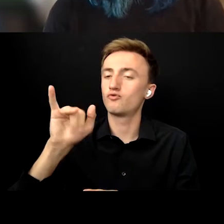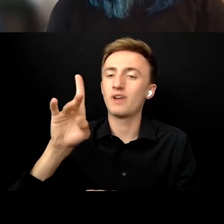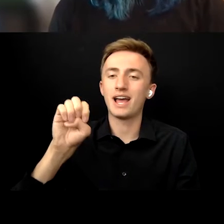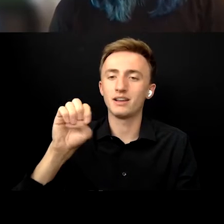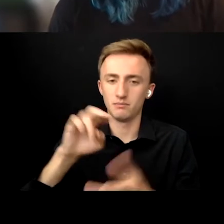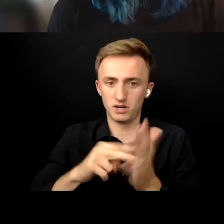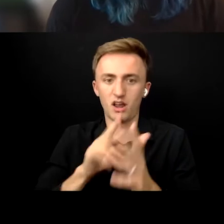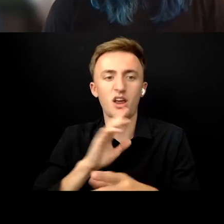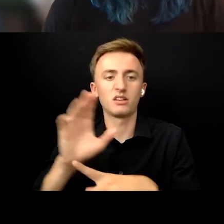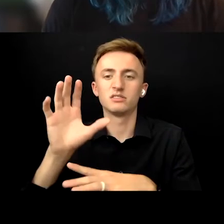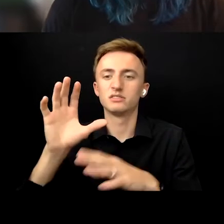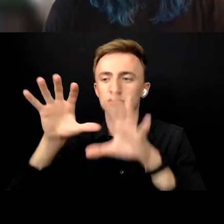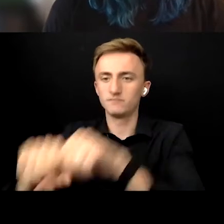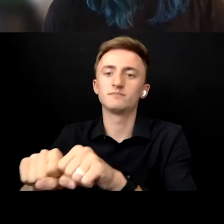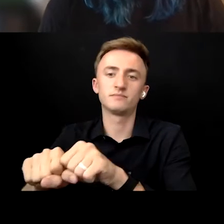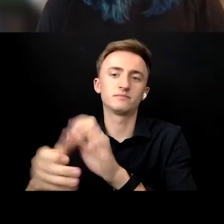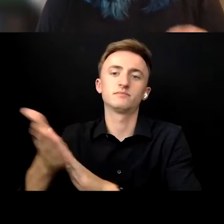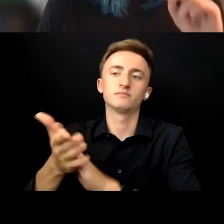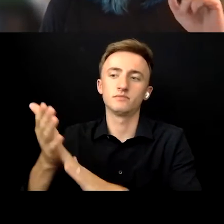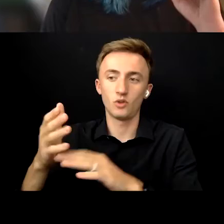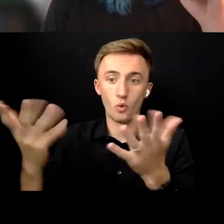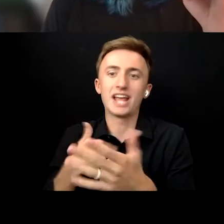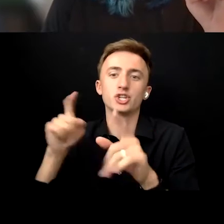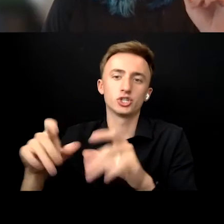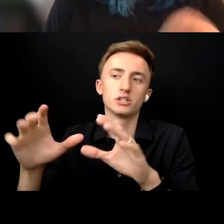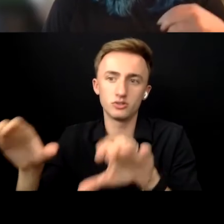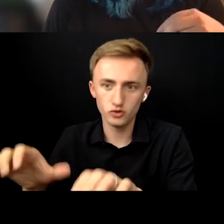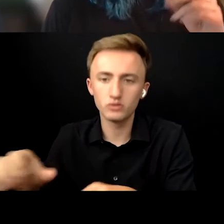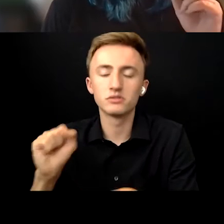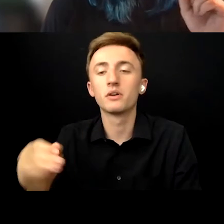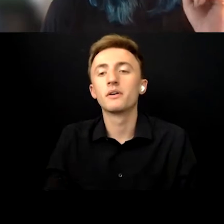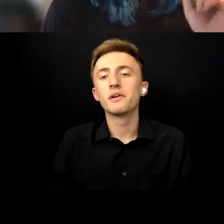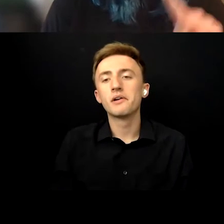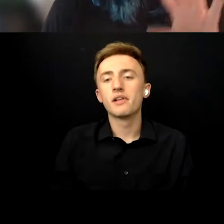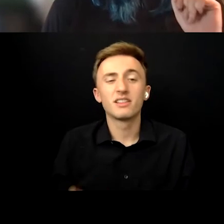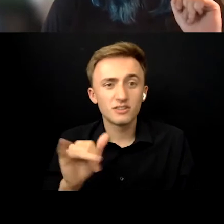will dig into that a little bit. Isn't that annoying? I keep doing that, but don't worry,